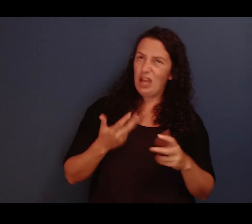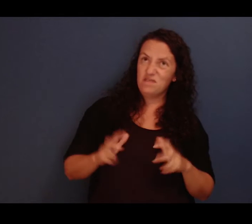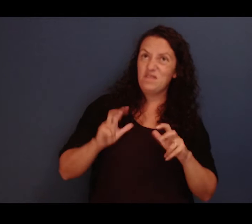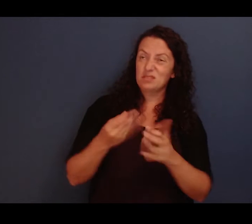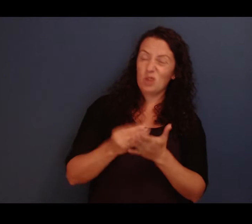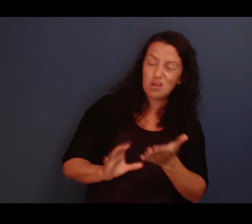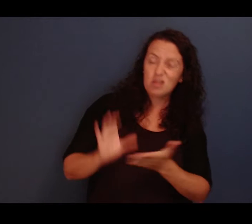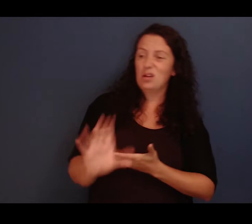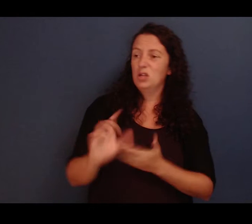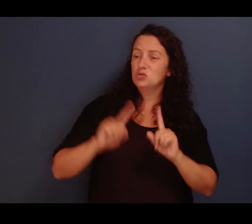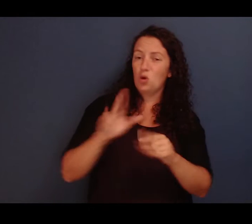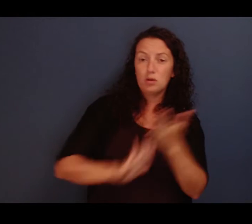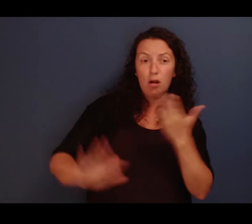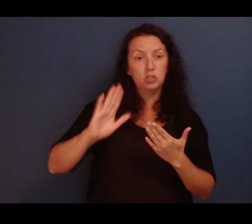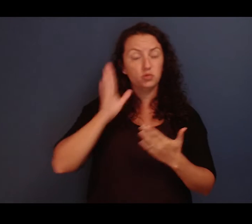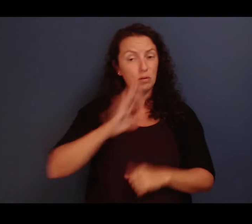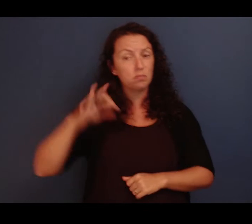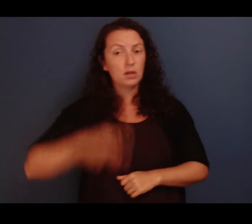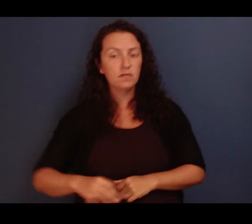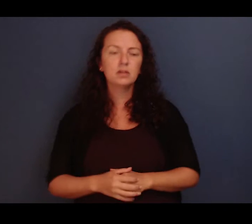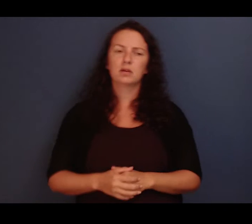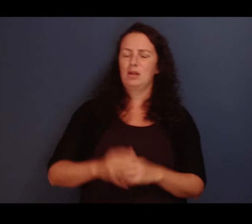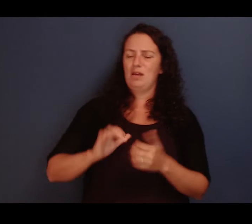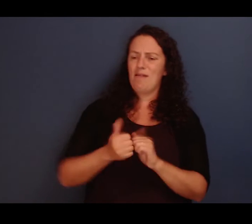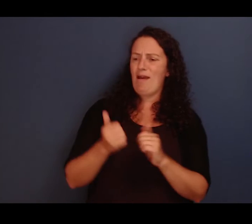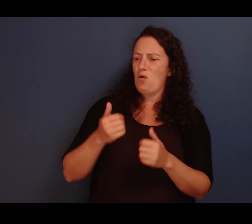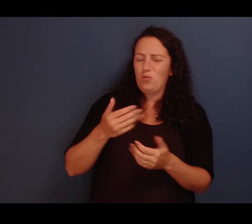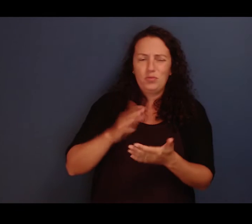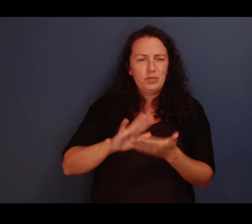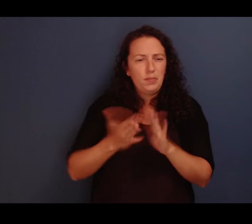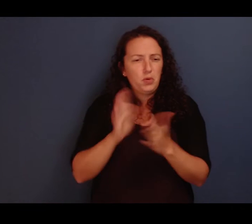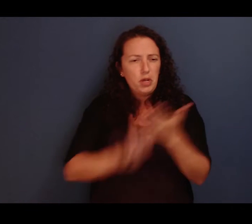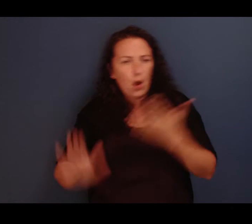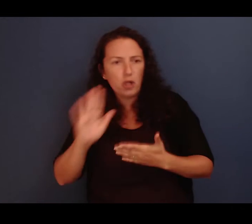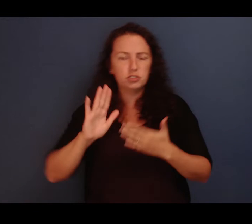the critical role that community colleges typically play in an economic recovery.